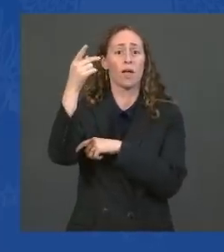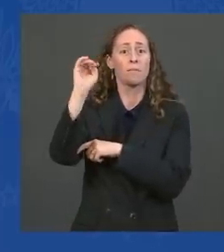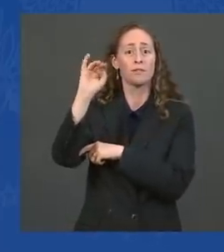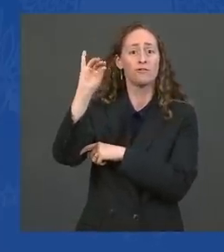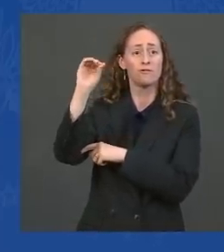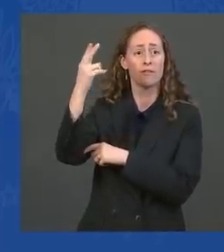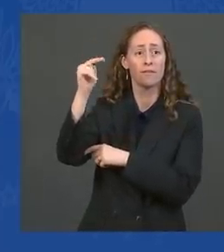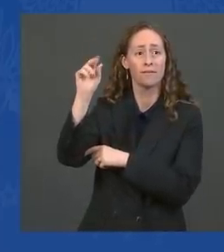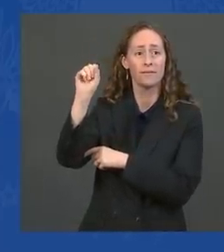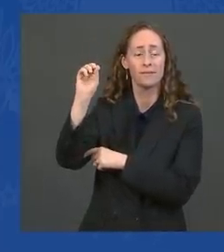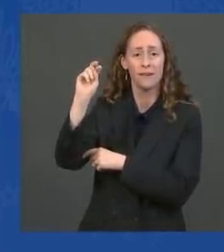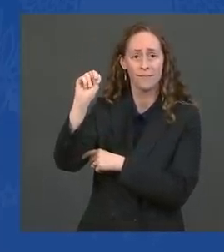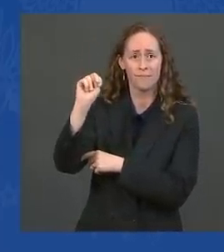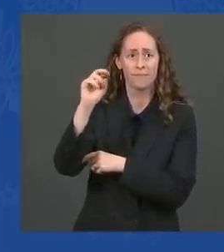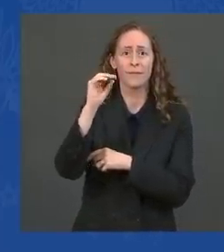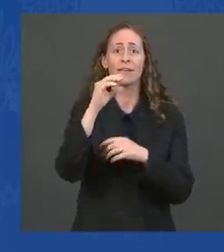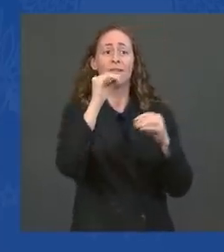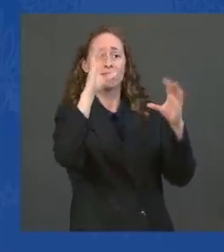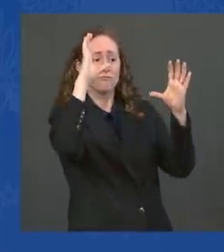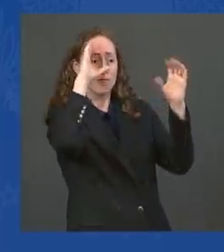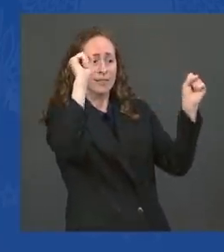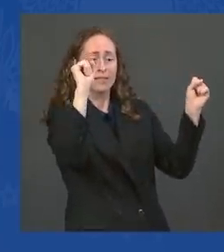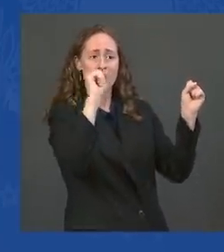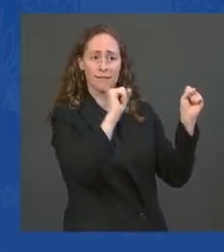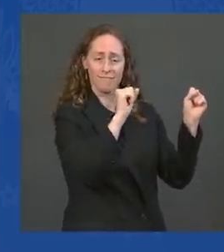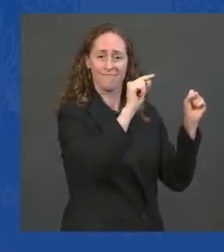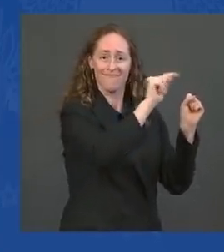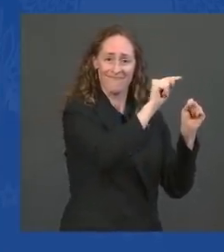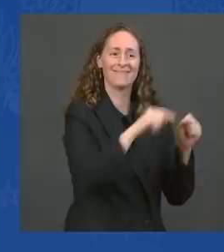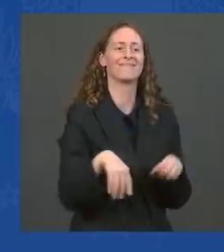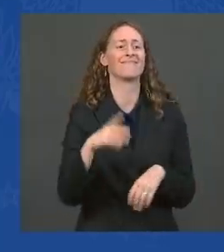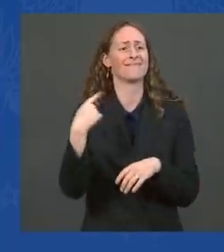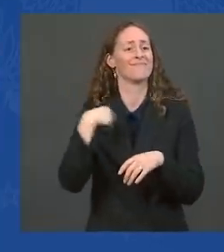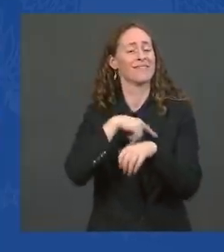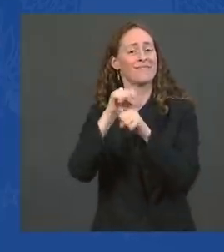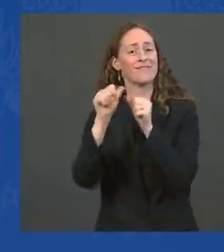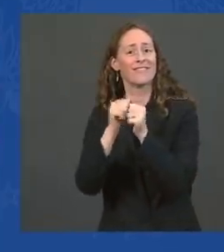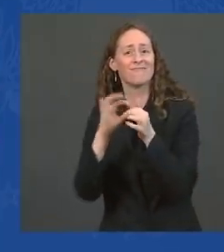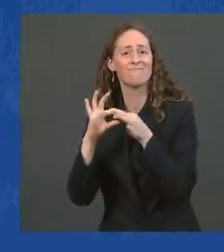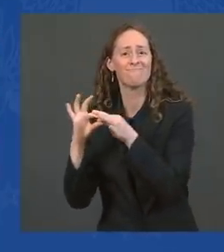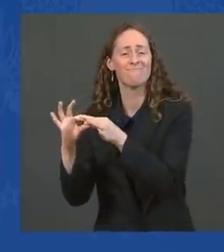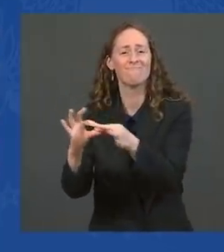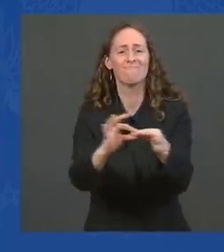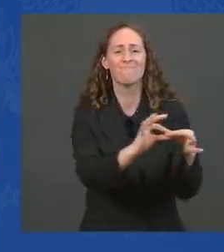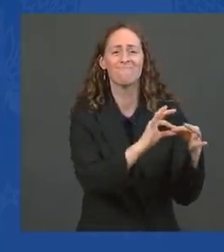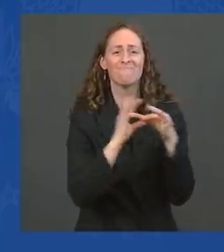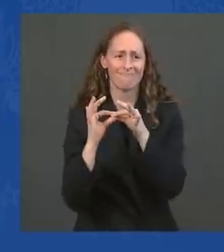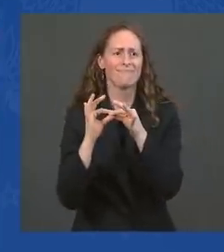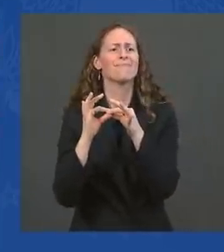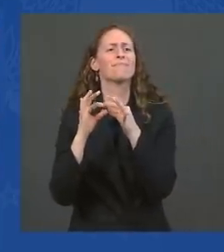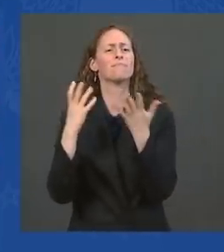Today, we join our nations in a next-generation partnership built on a strong foundation of proven trust.